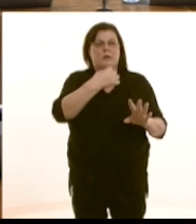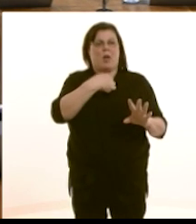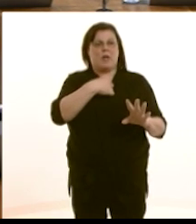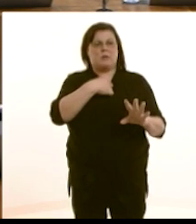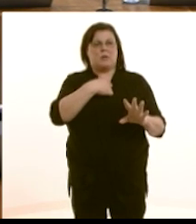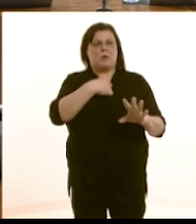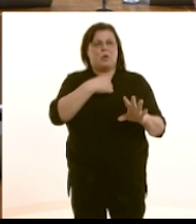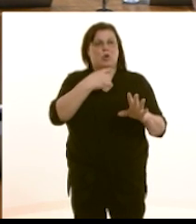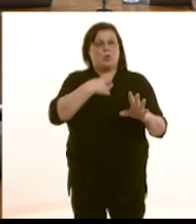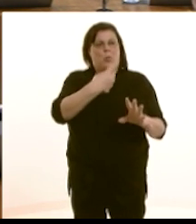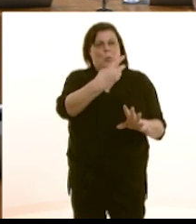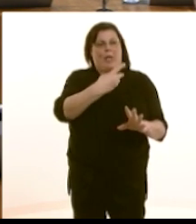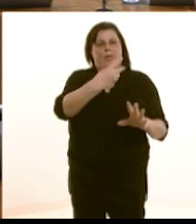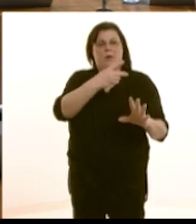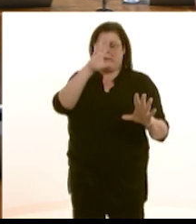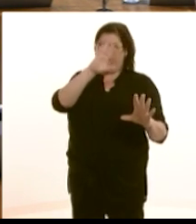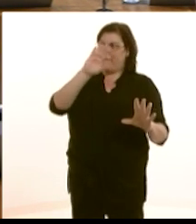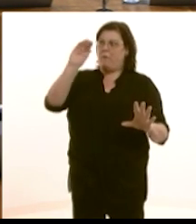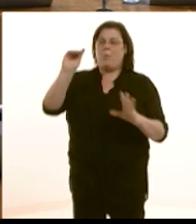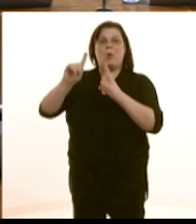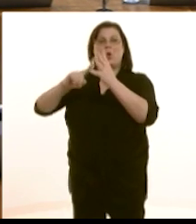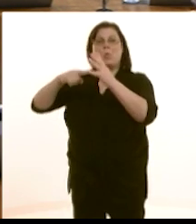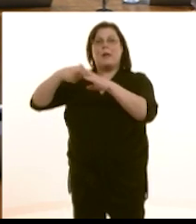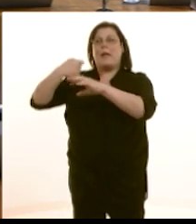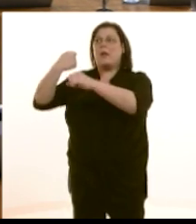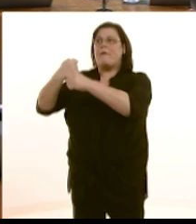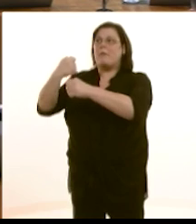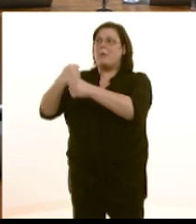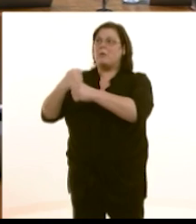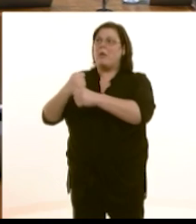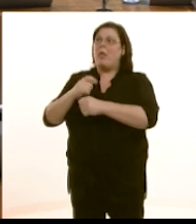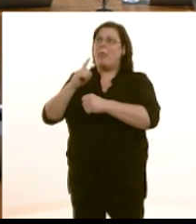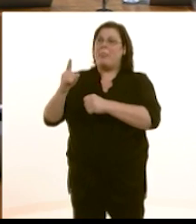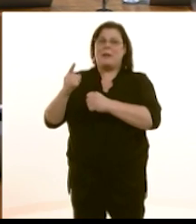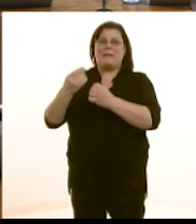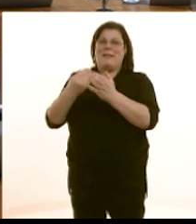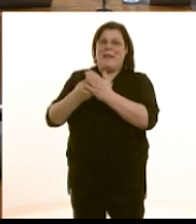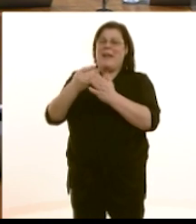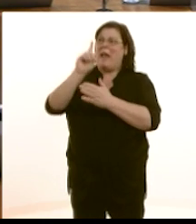to the UK Government how important the issue of energy cost prices is to them, how important